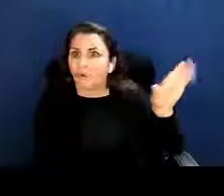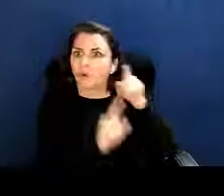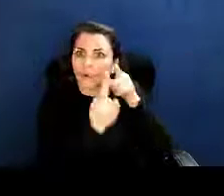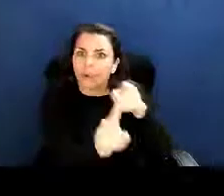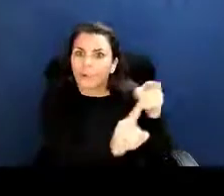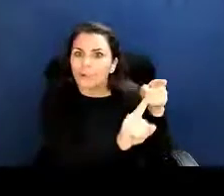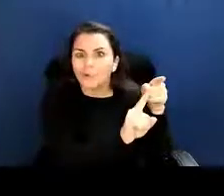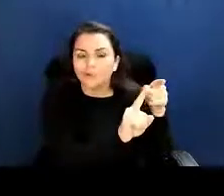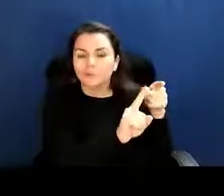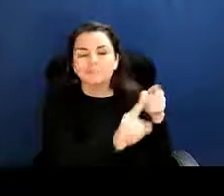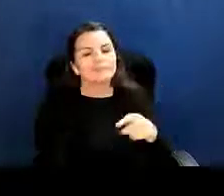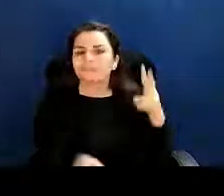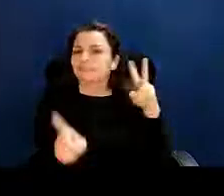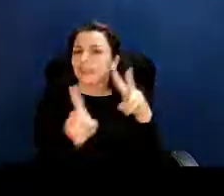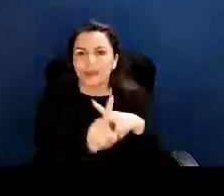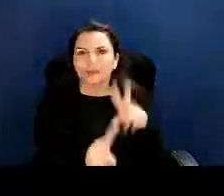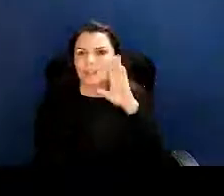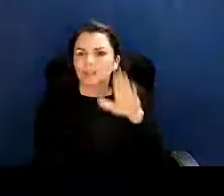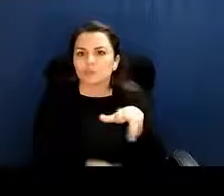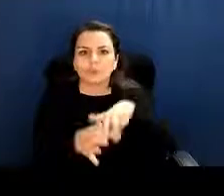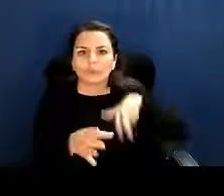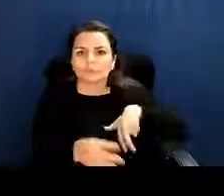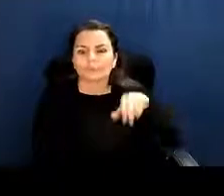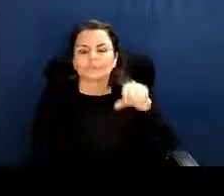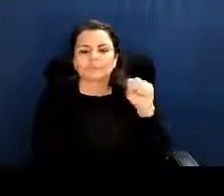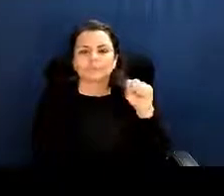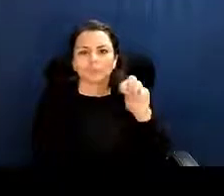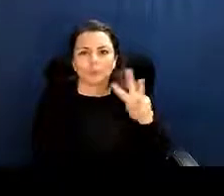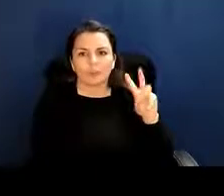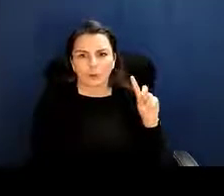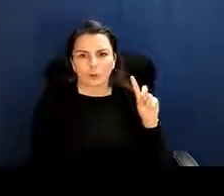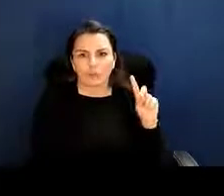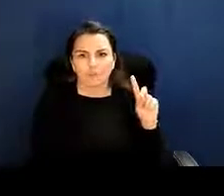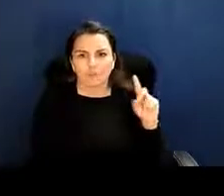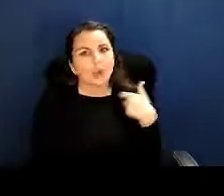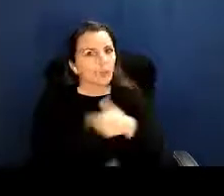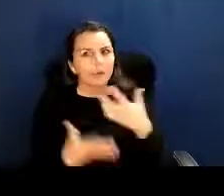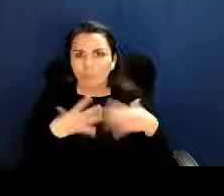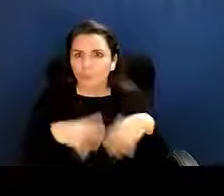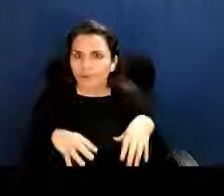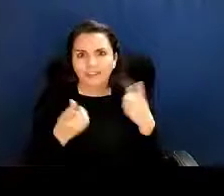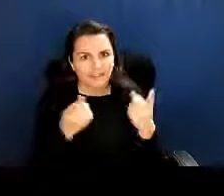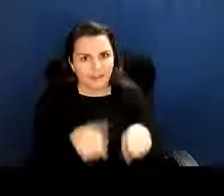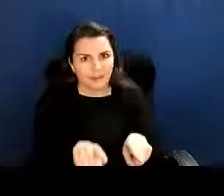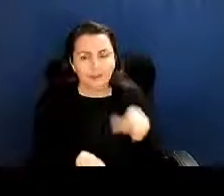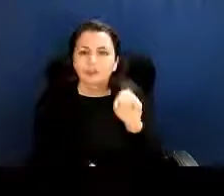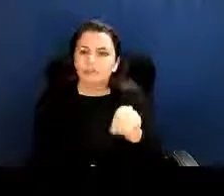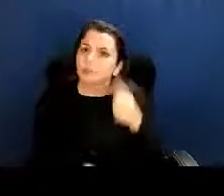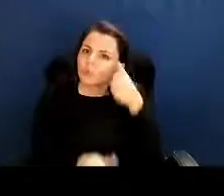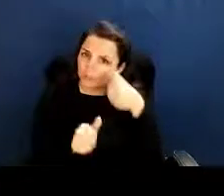your application would be withdrawn. We've already talked about you don't want that to happen, so you want to make sure you've checked.